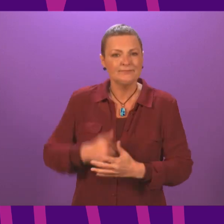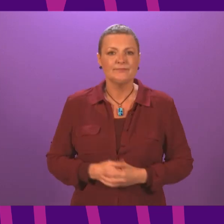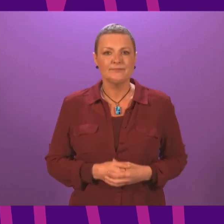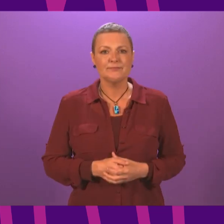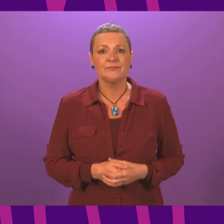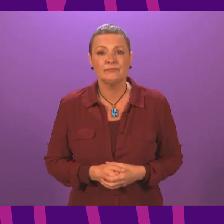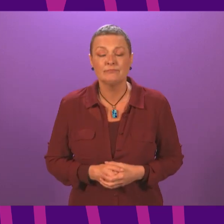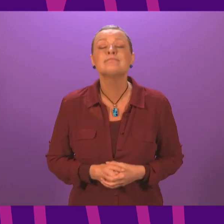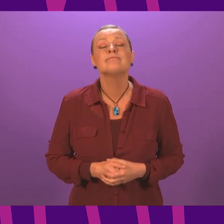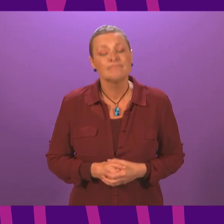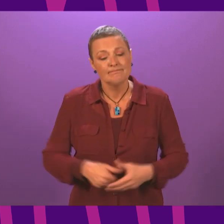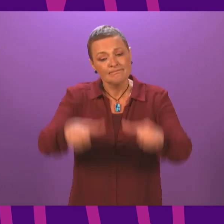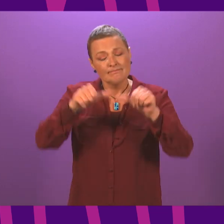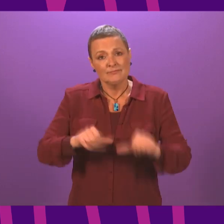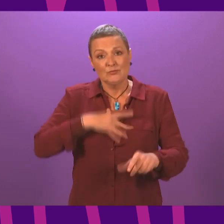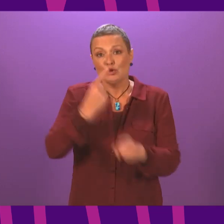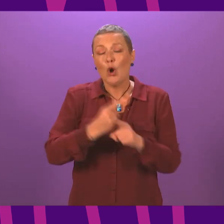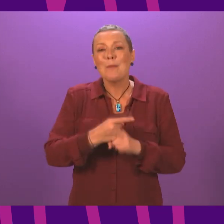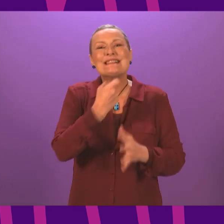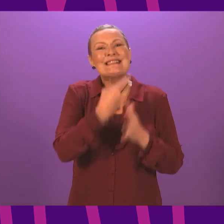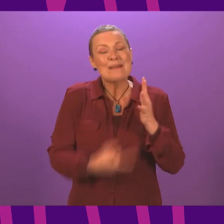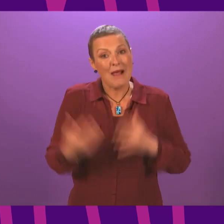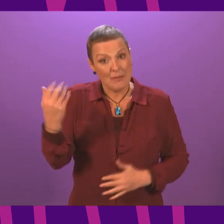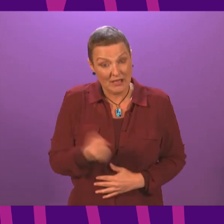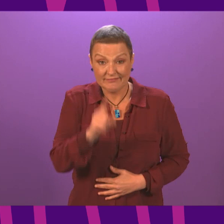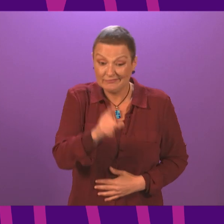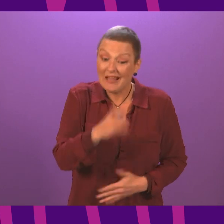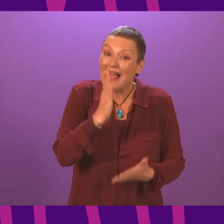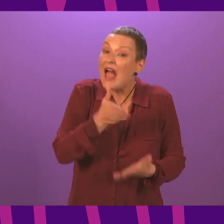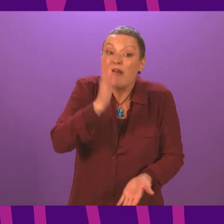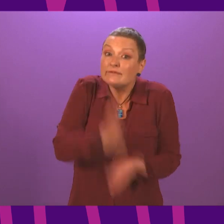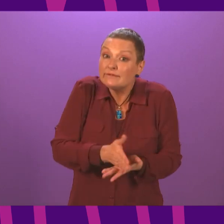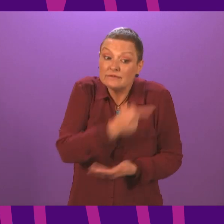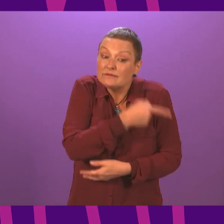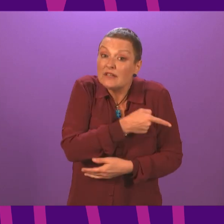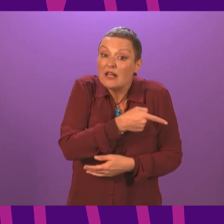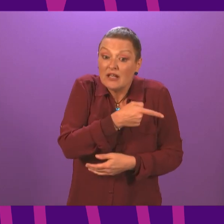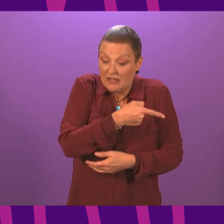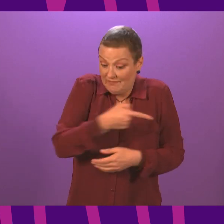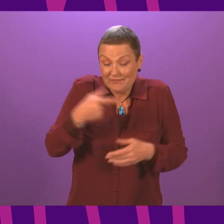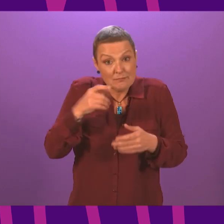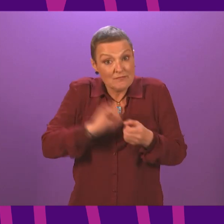I turn to disability benefits. I believe that, had it not been for the pandemic, we would by now